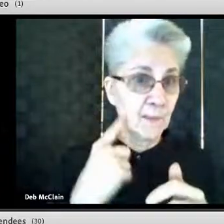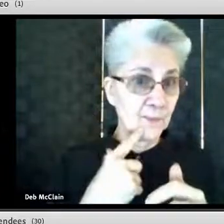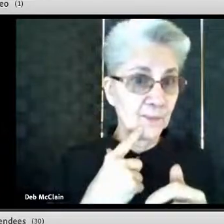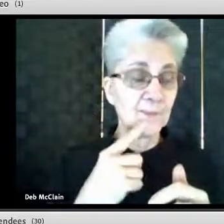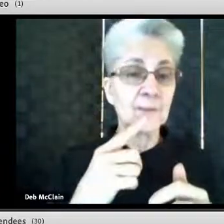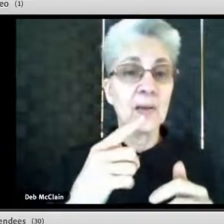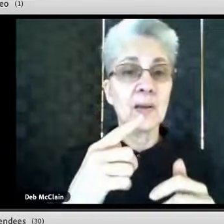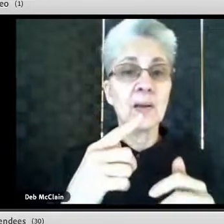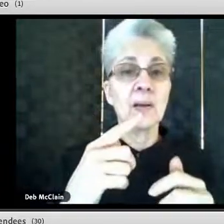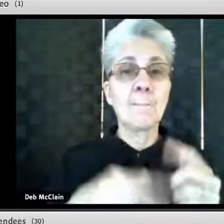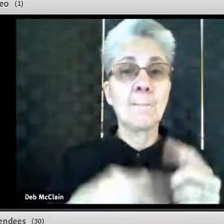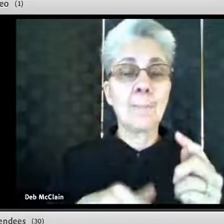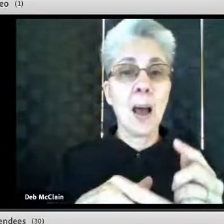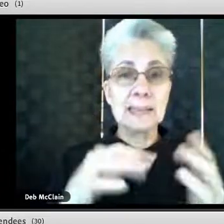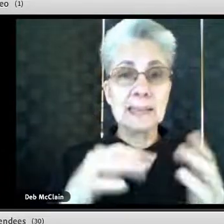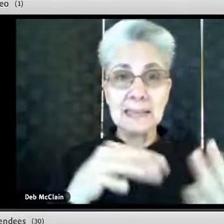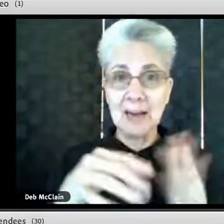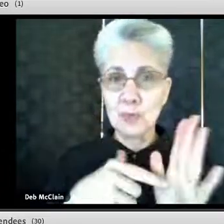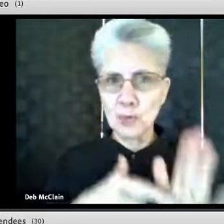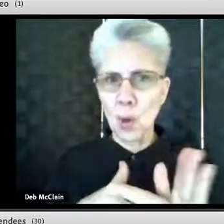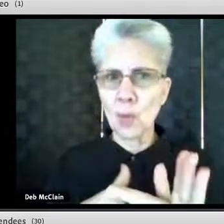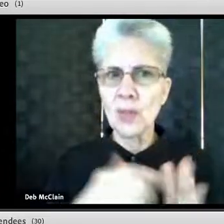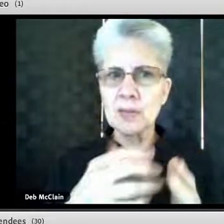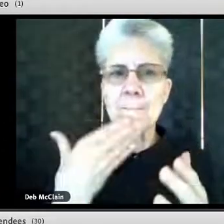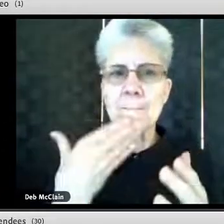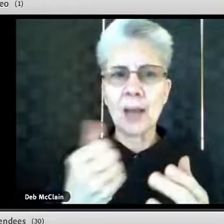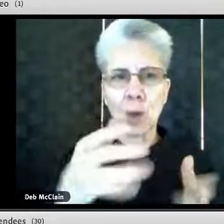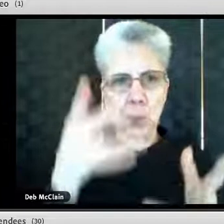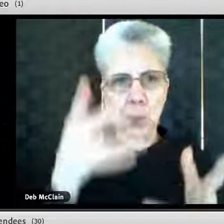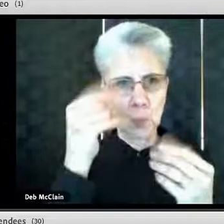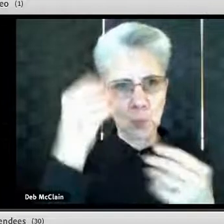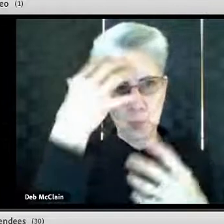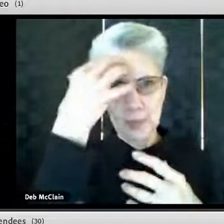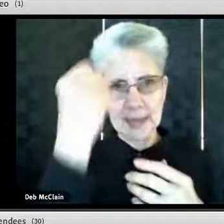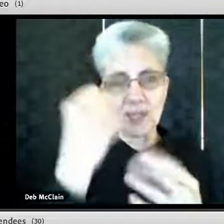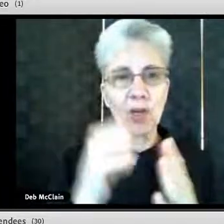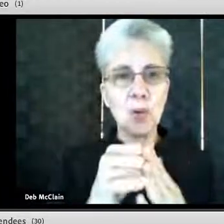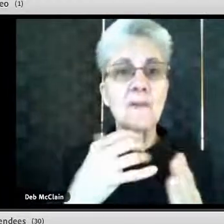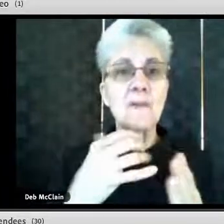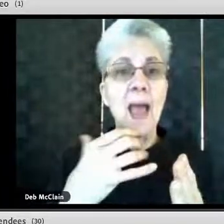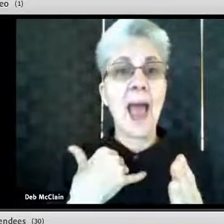but because studies have shown there's better learning retention